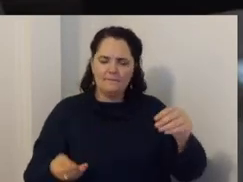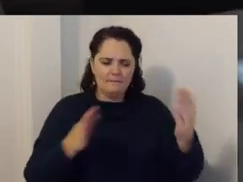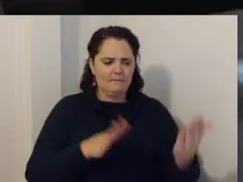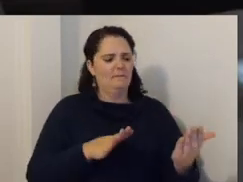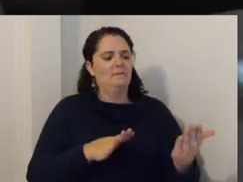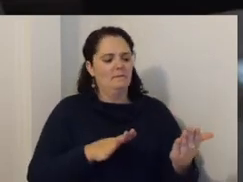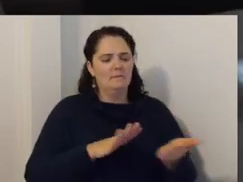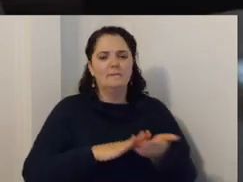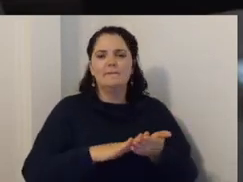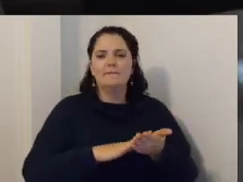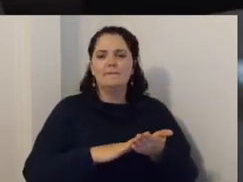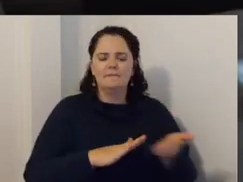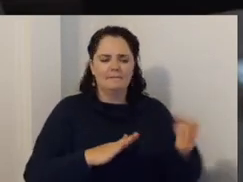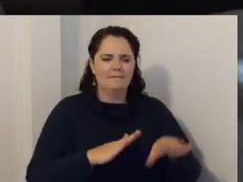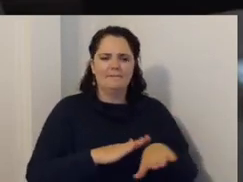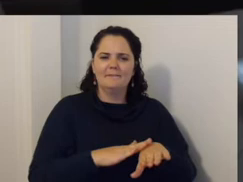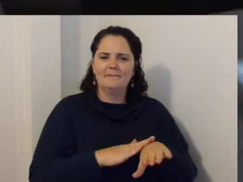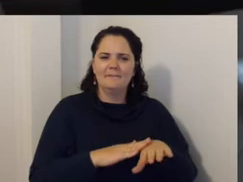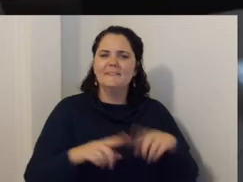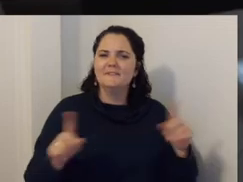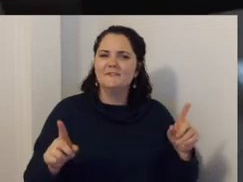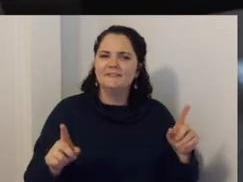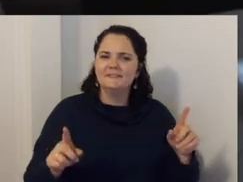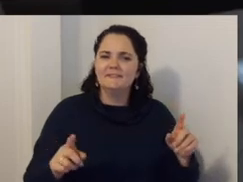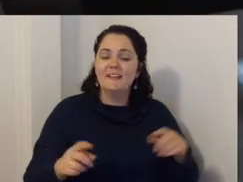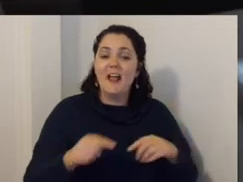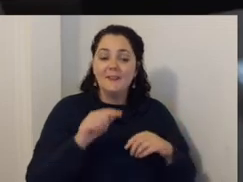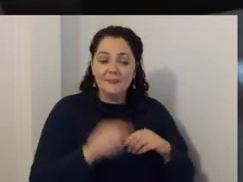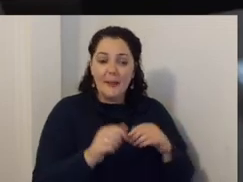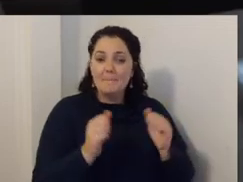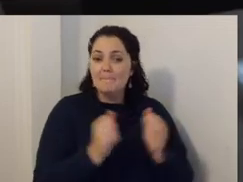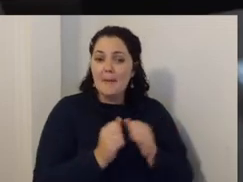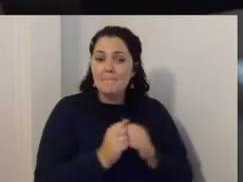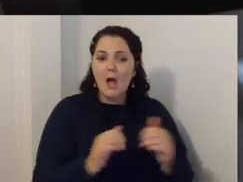it's again a personal preference thing but you know this isn't a high quality heavyweight, it's